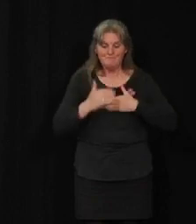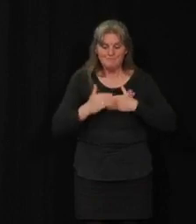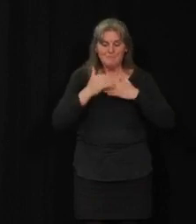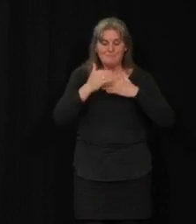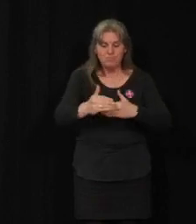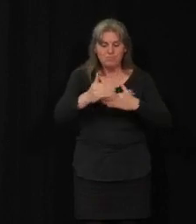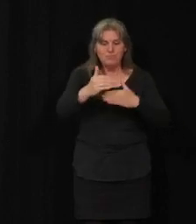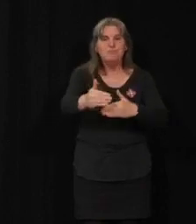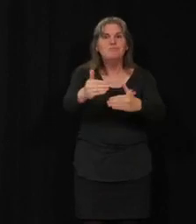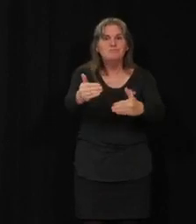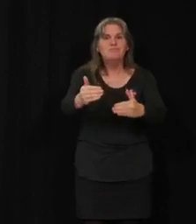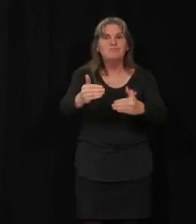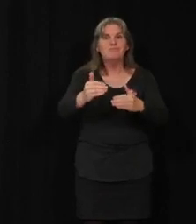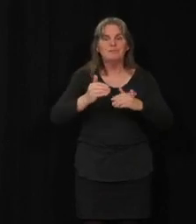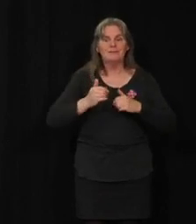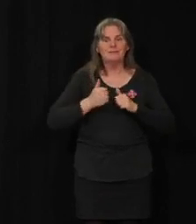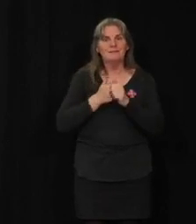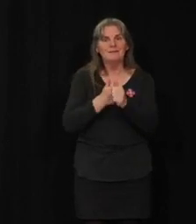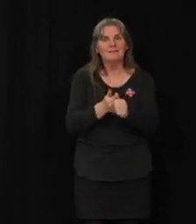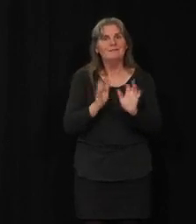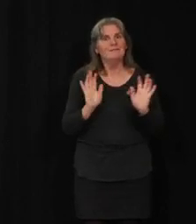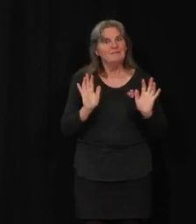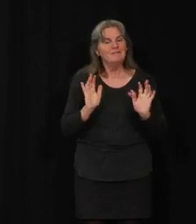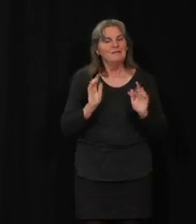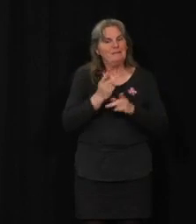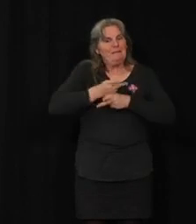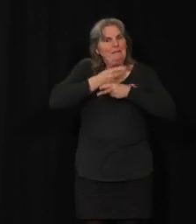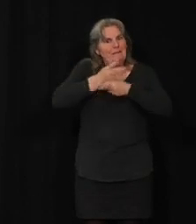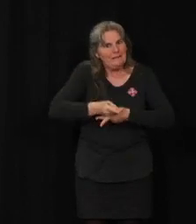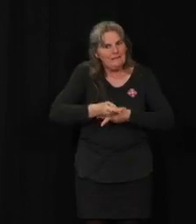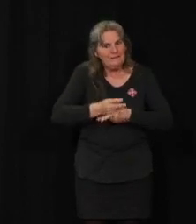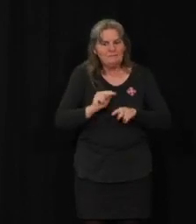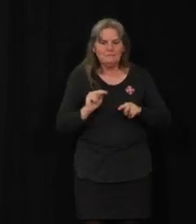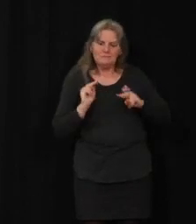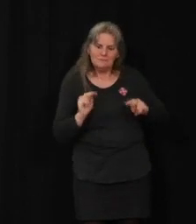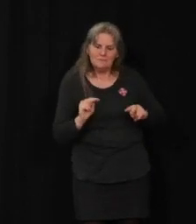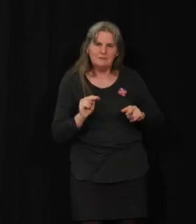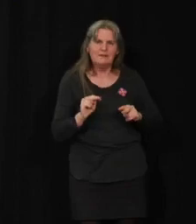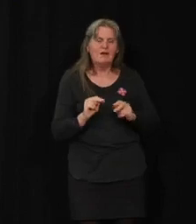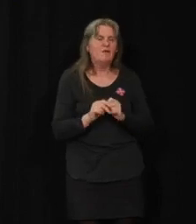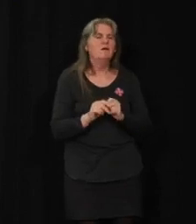But we are in lockstep with the other provinces and territories and a measured marathon, not a